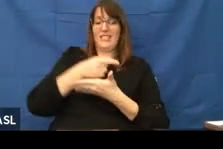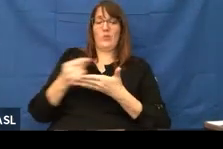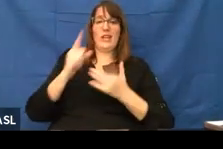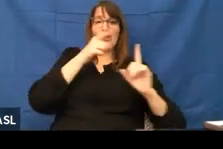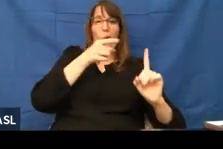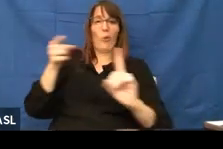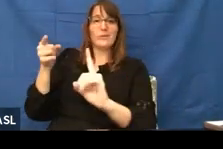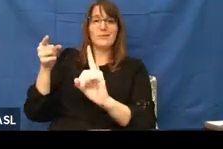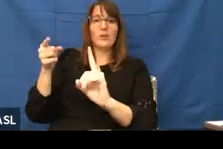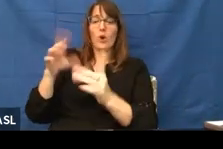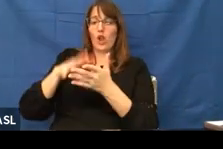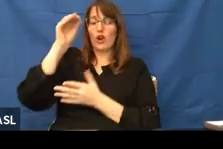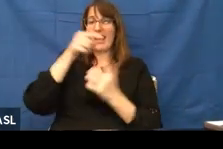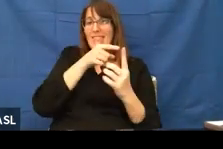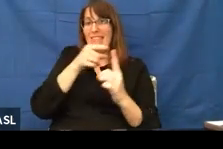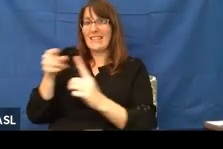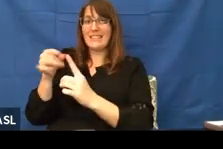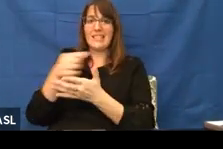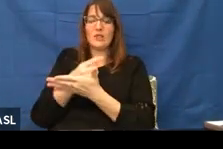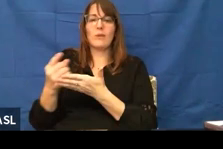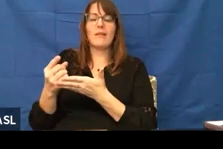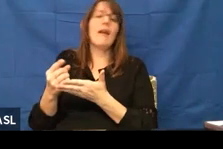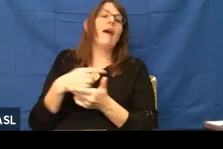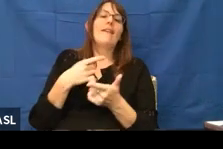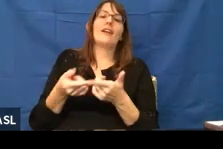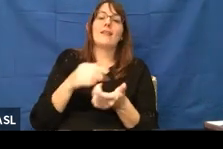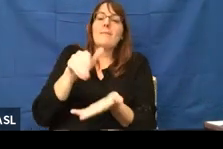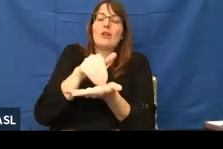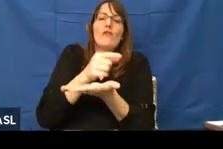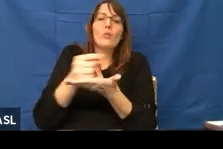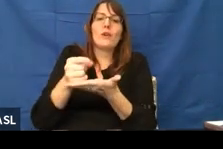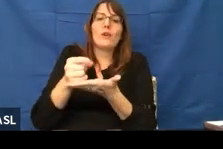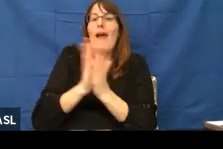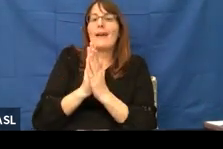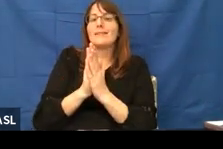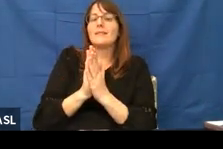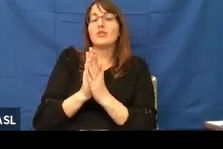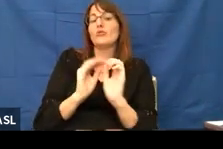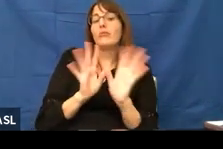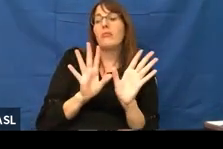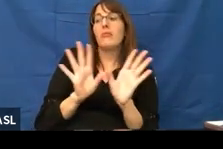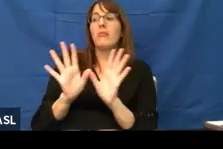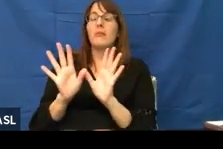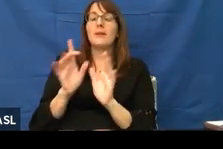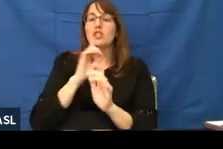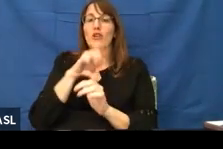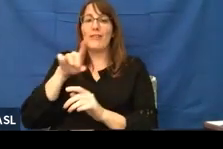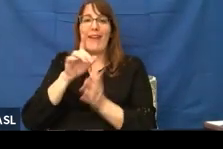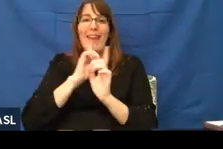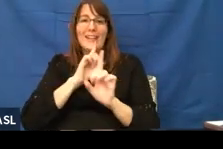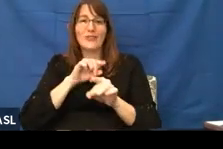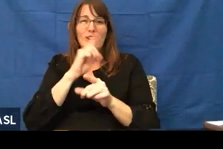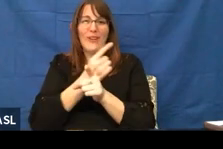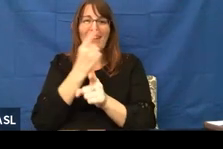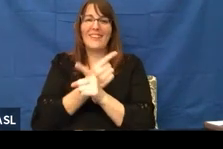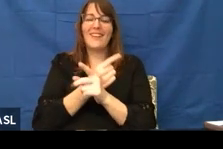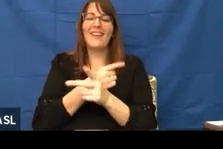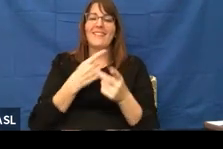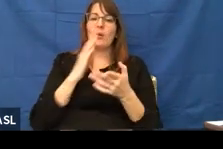Allison Frenzel : And then you find a point to just ask some simple questions related to that objective to make sure that it's it's being process, it'll help guide your instruction.